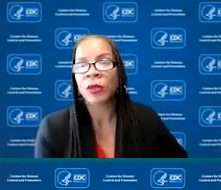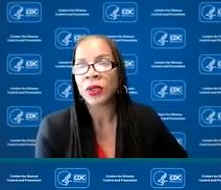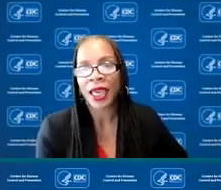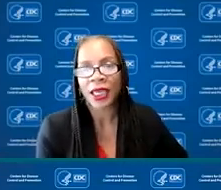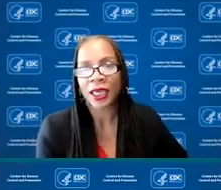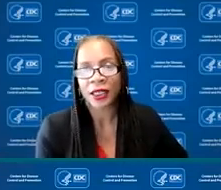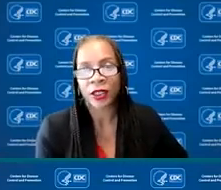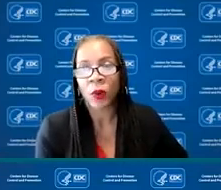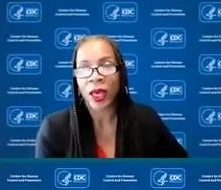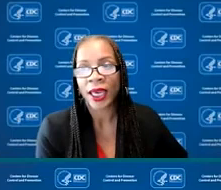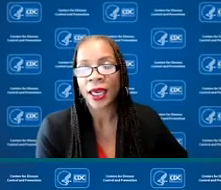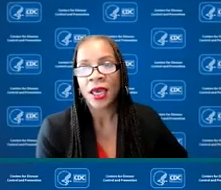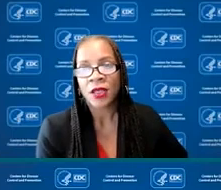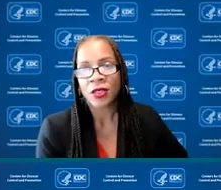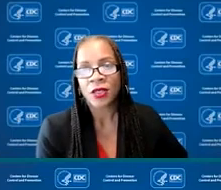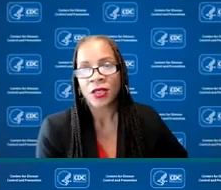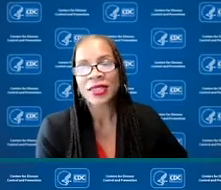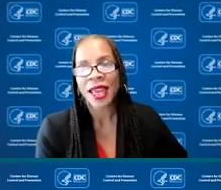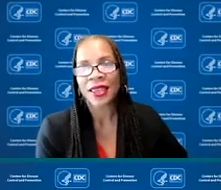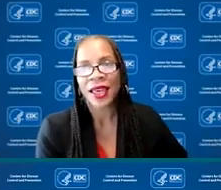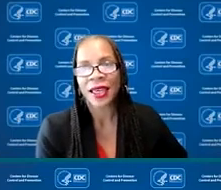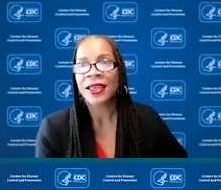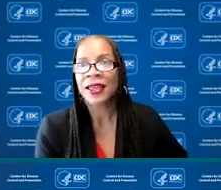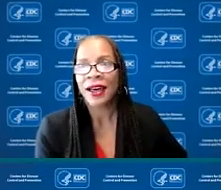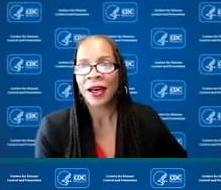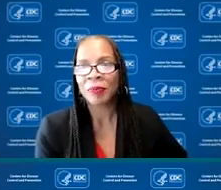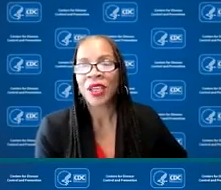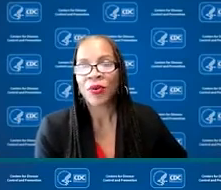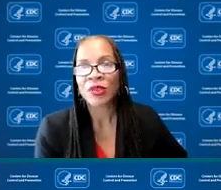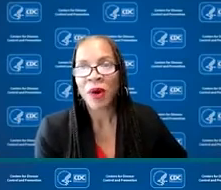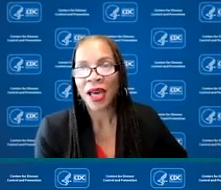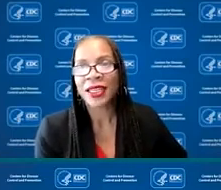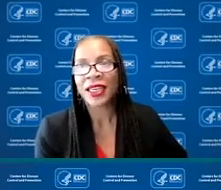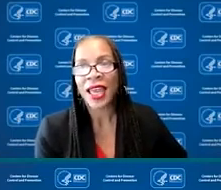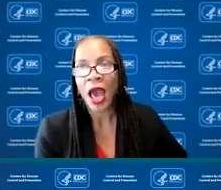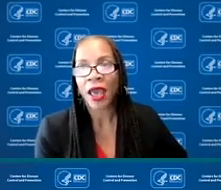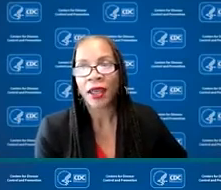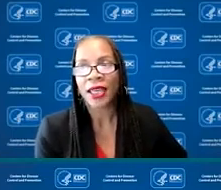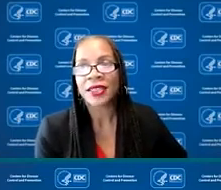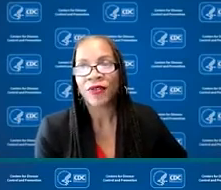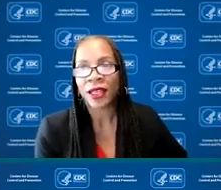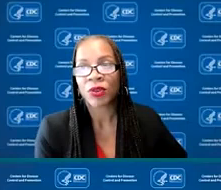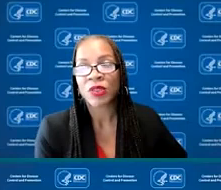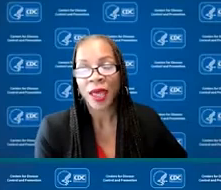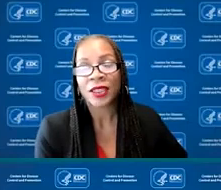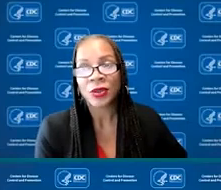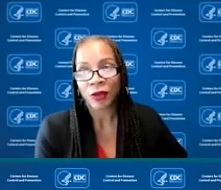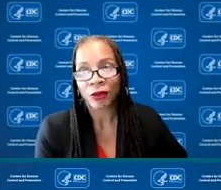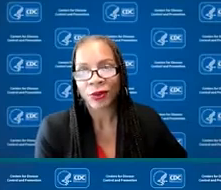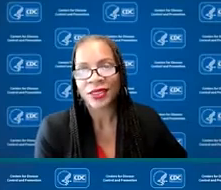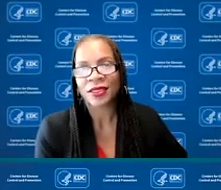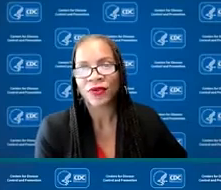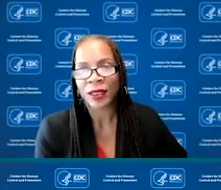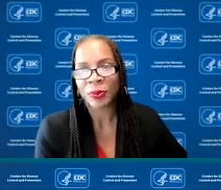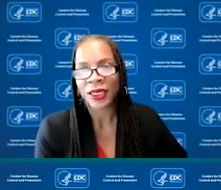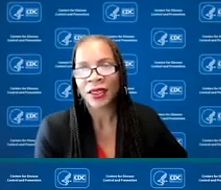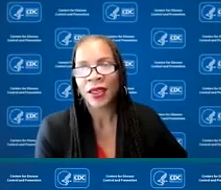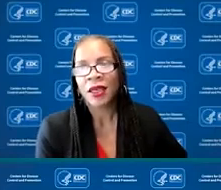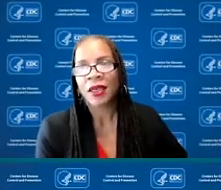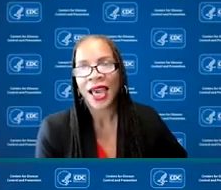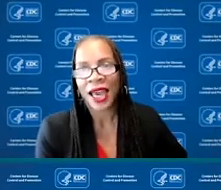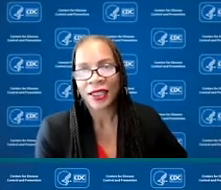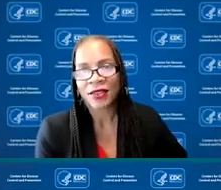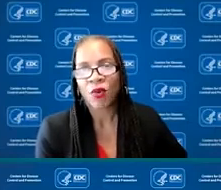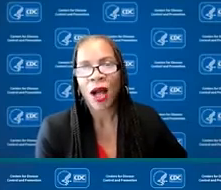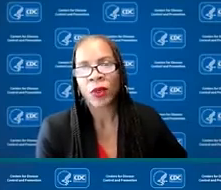communicating in a clear way. So I would say that responding equally to developing guidance, while